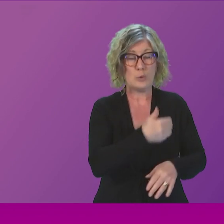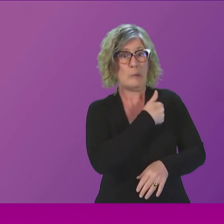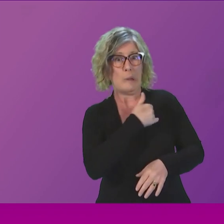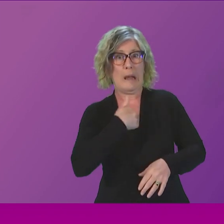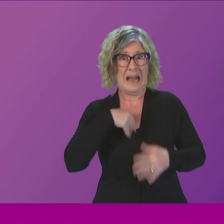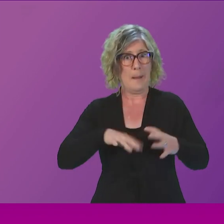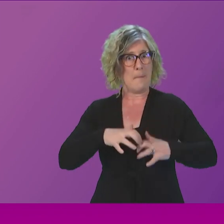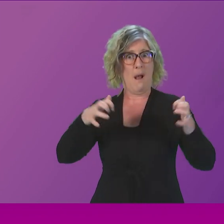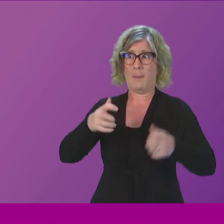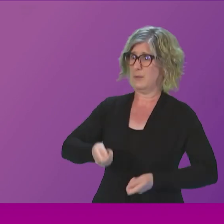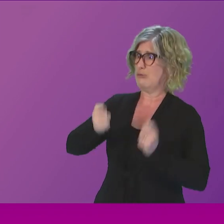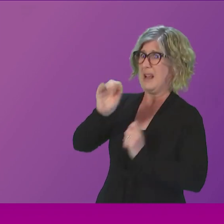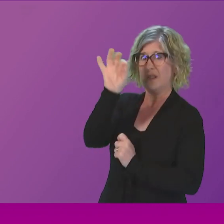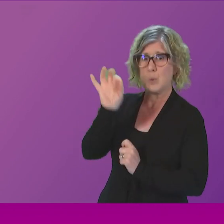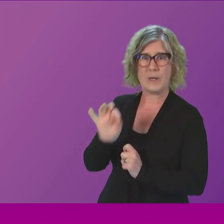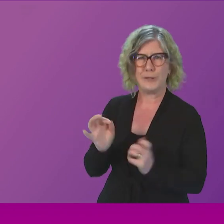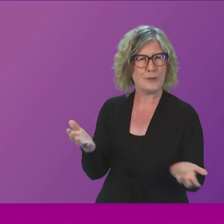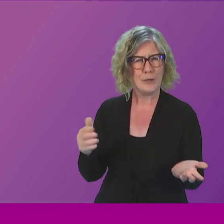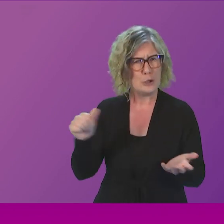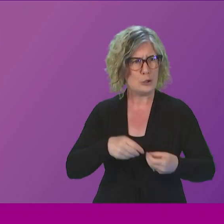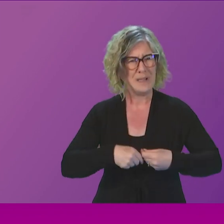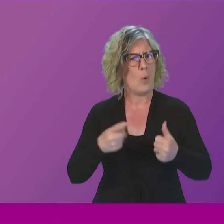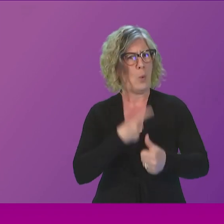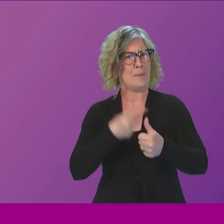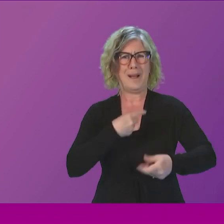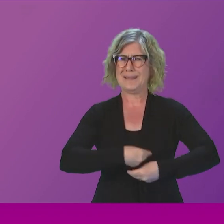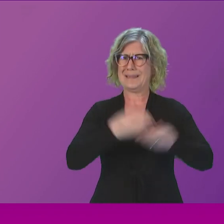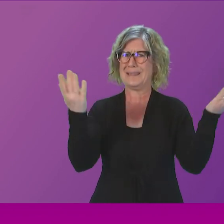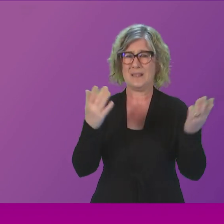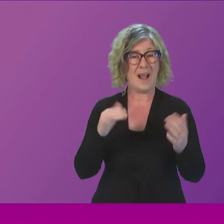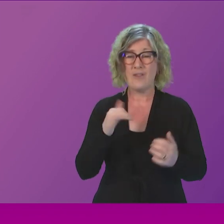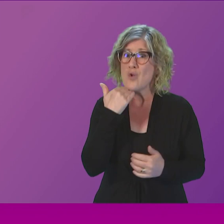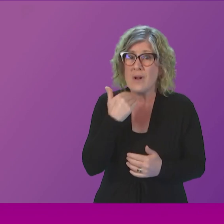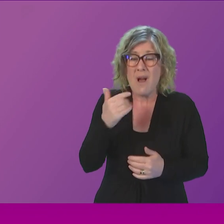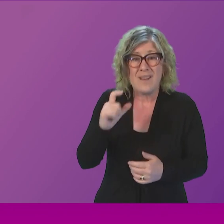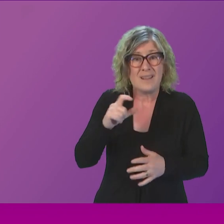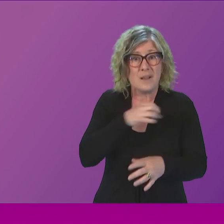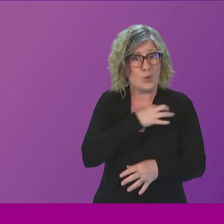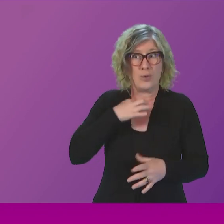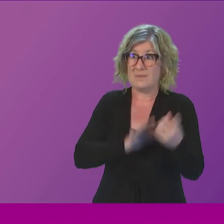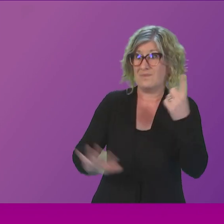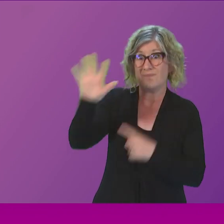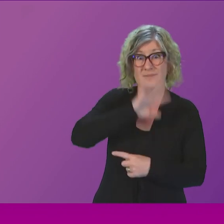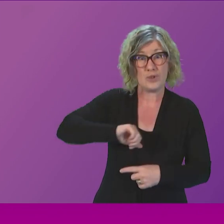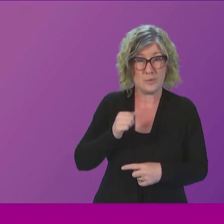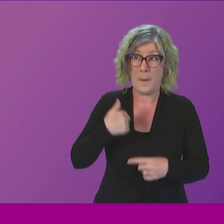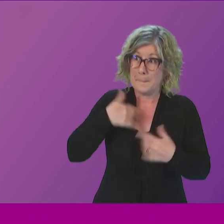There is a shortage of oncologists across Scotland, and we have been raising the issue of the NHS workforce crisis for years.